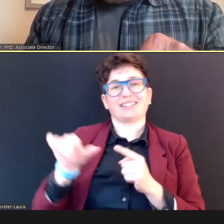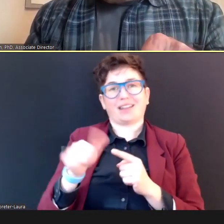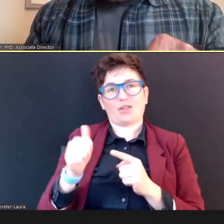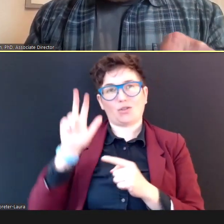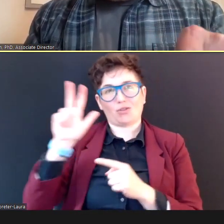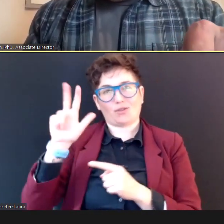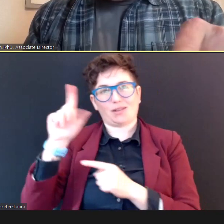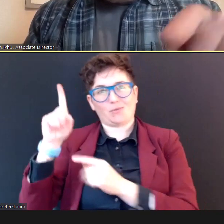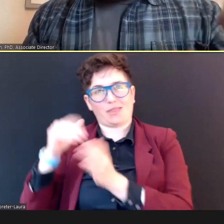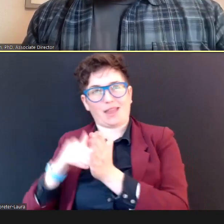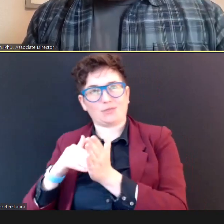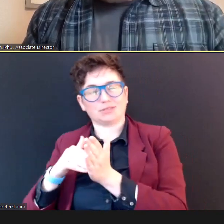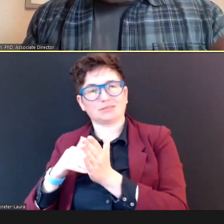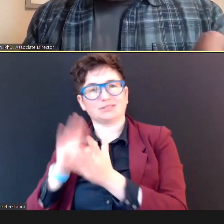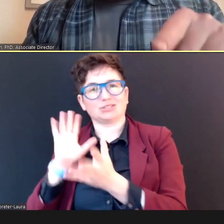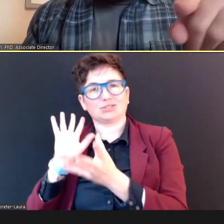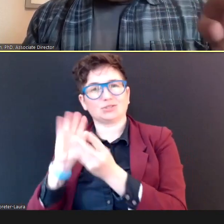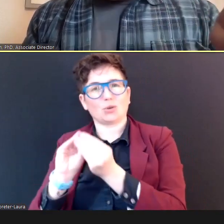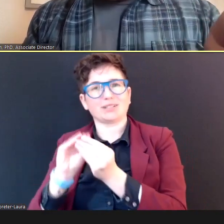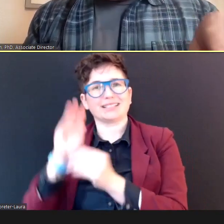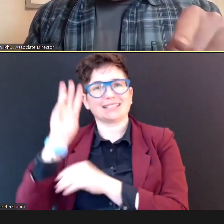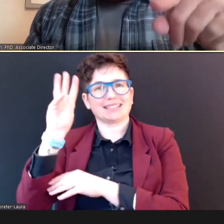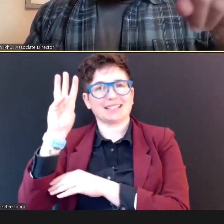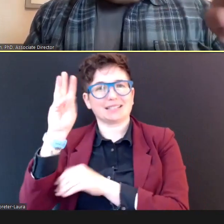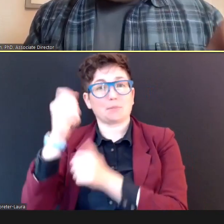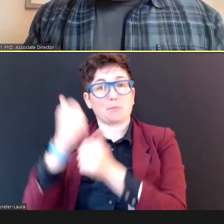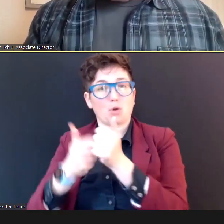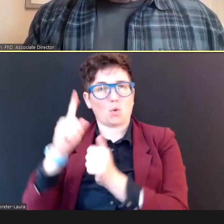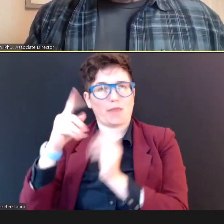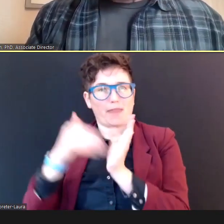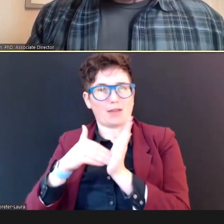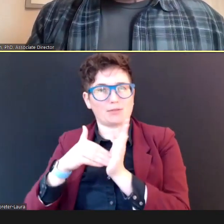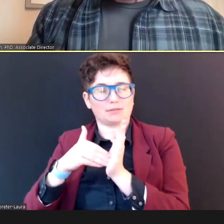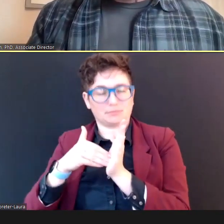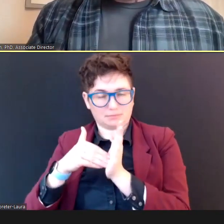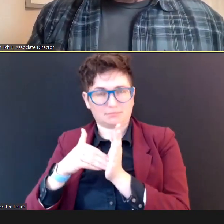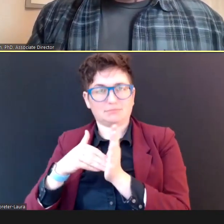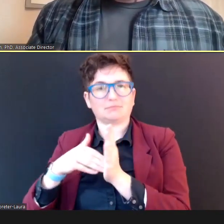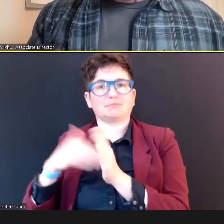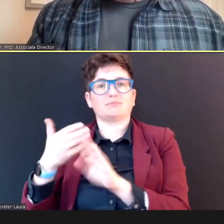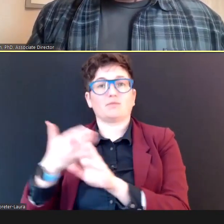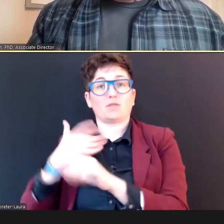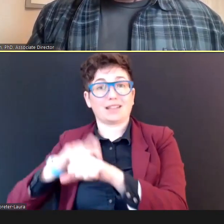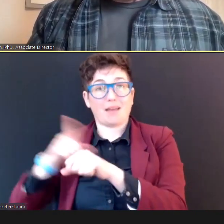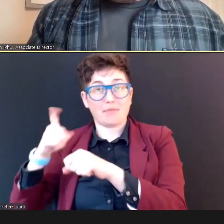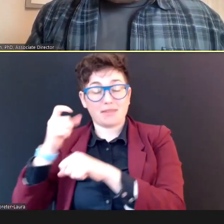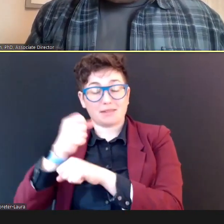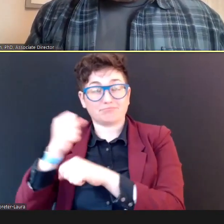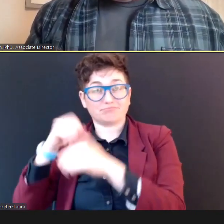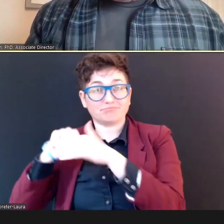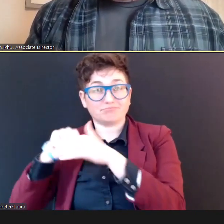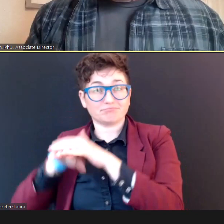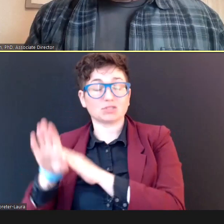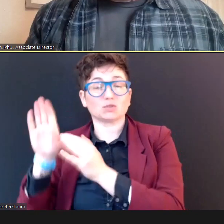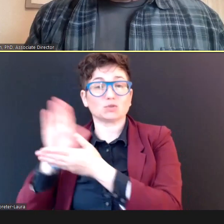thousand totaling six in a thousand by